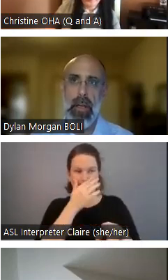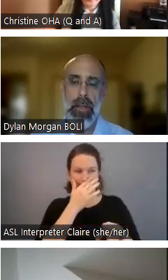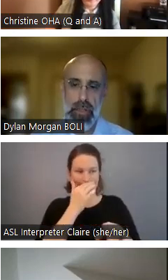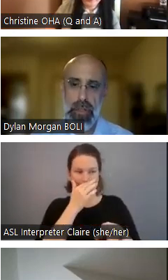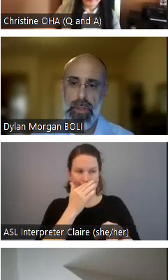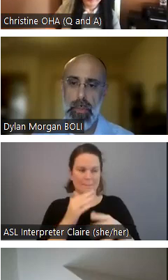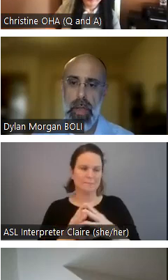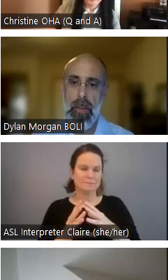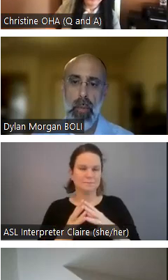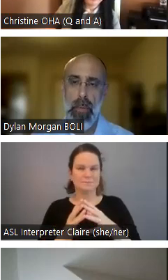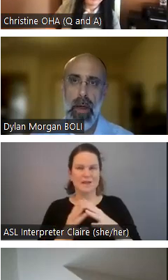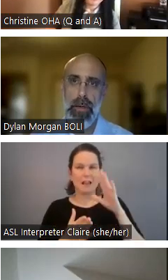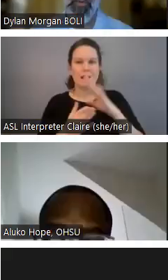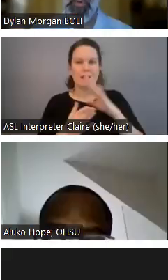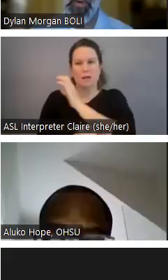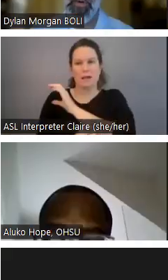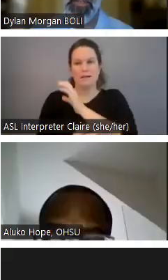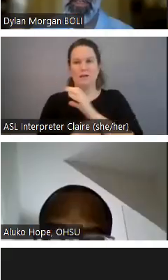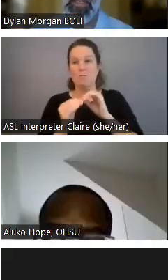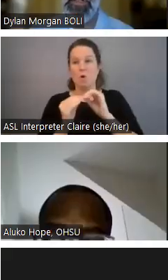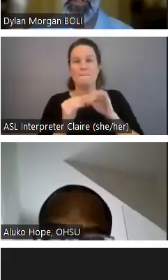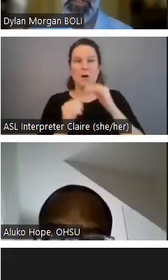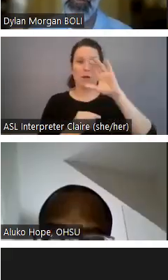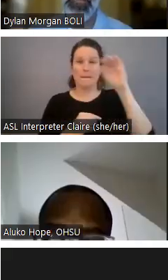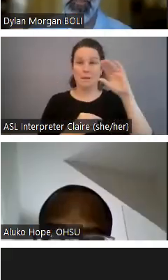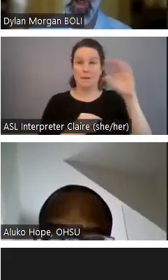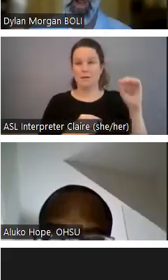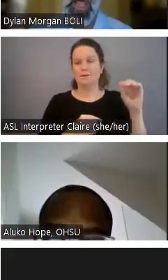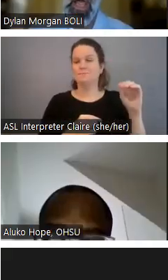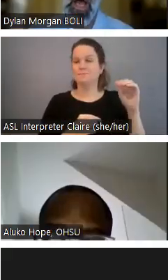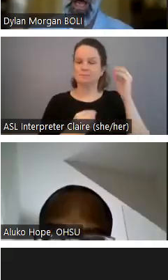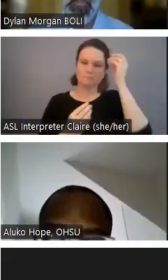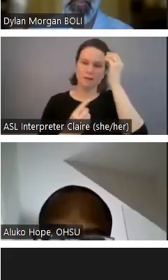clinicians but, and more about your